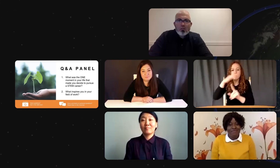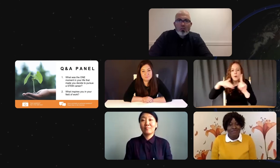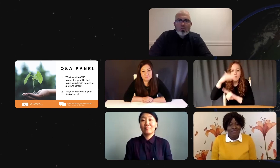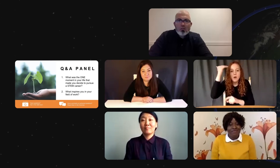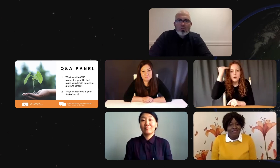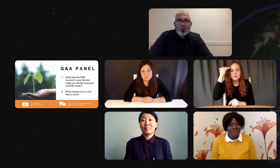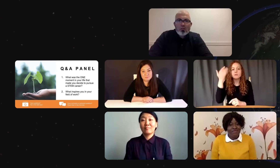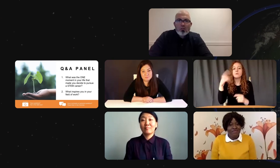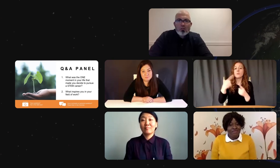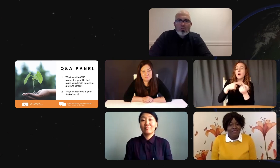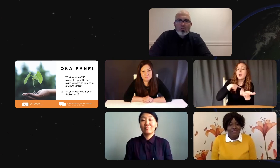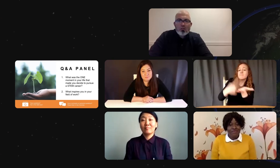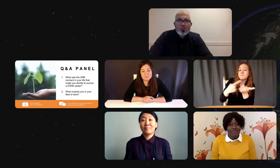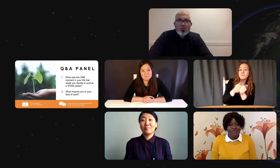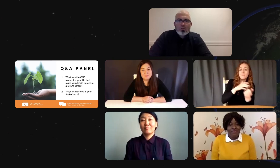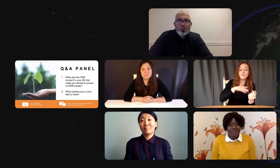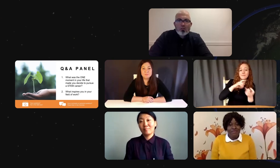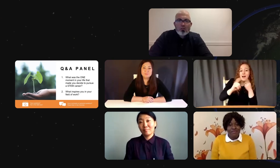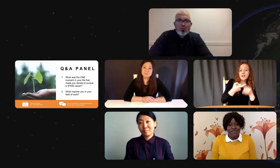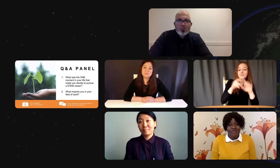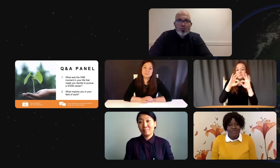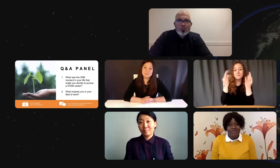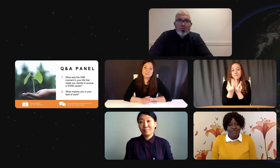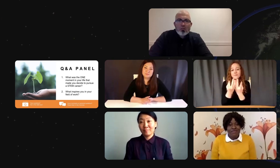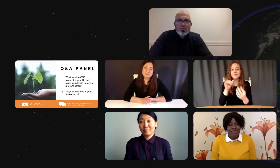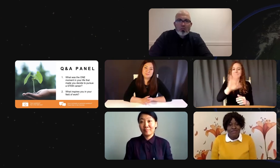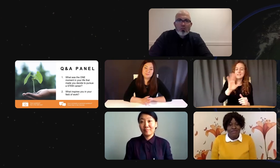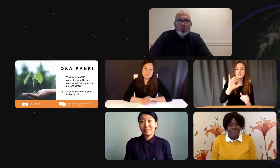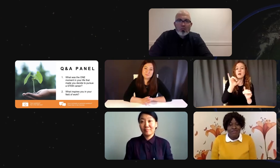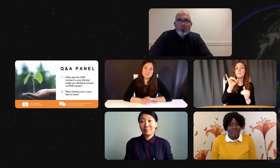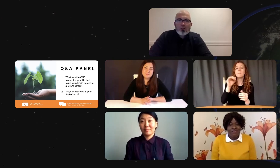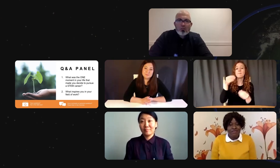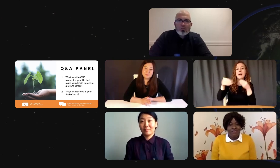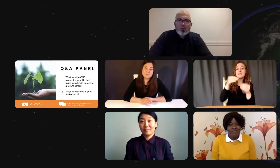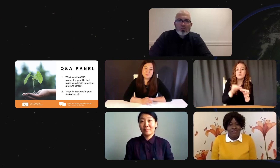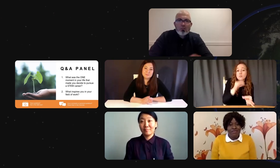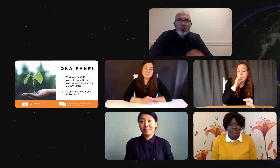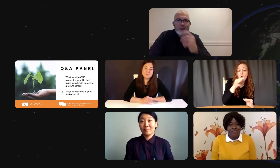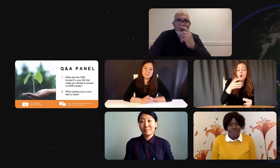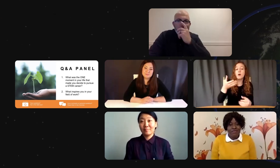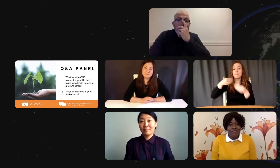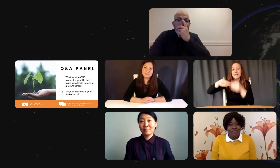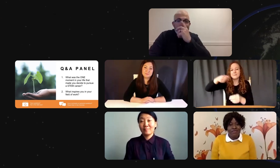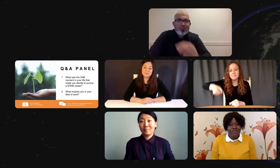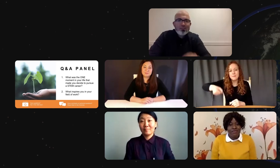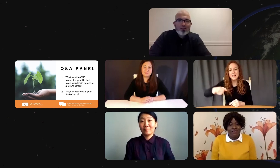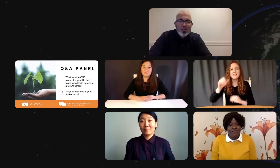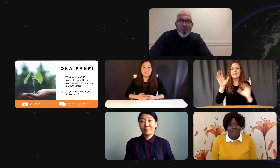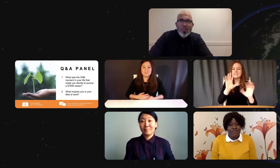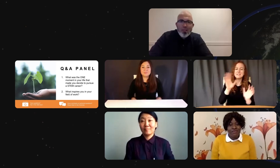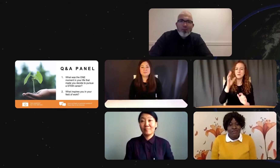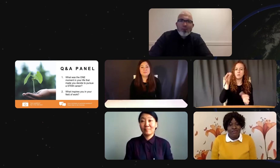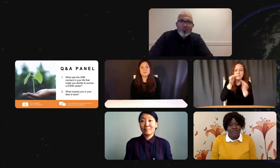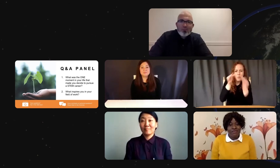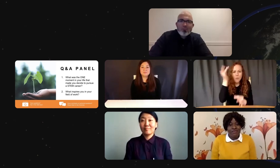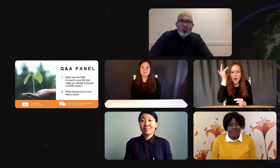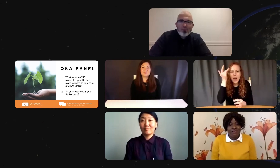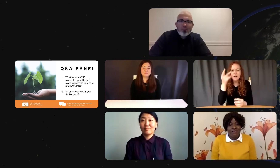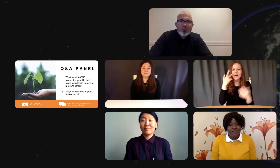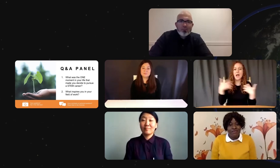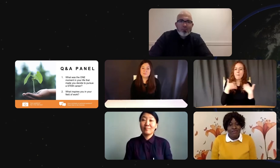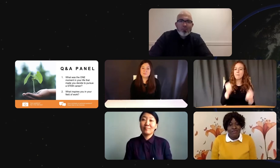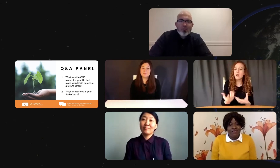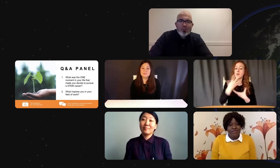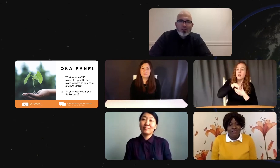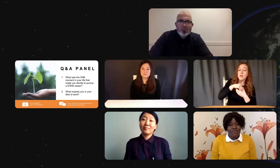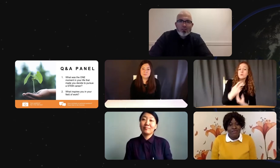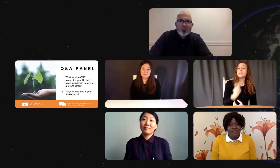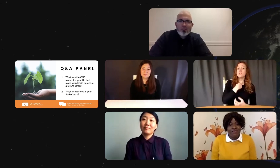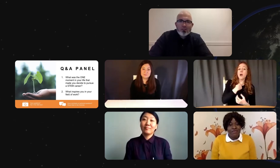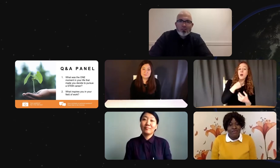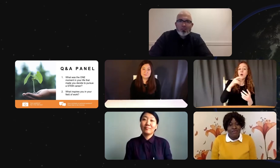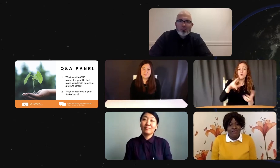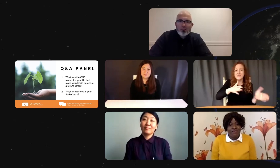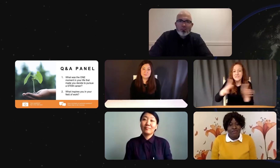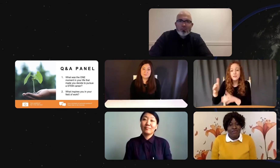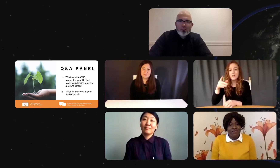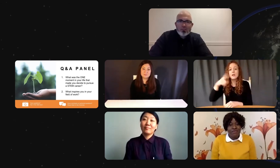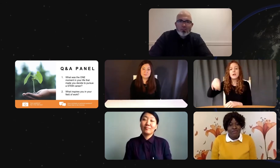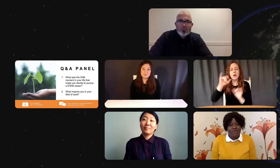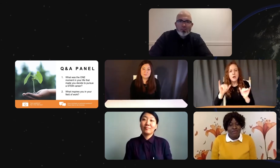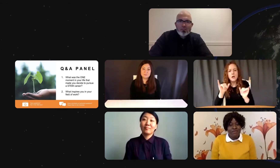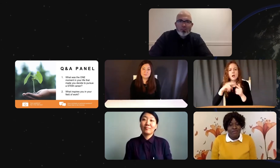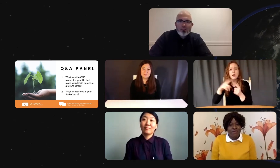I want to educate people, my family and friends, "Don't use single-use bags, or straws."